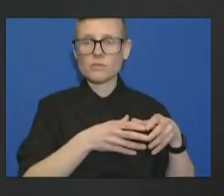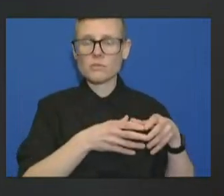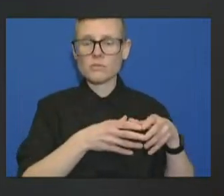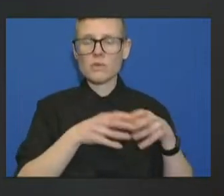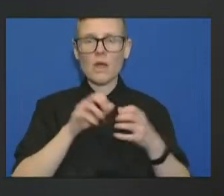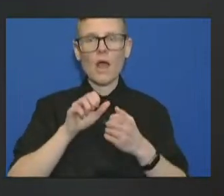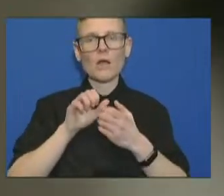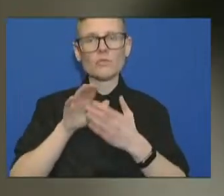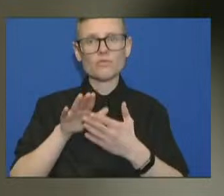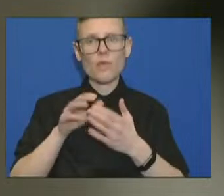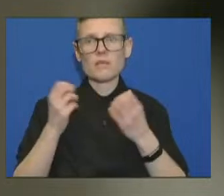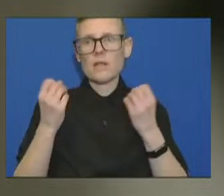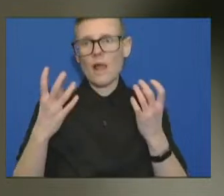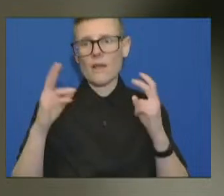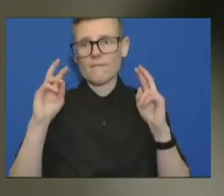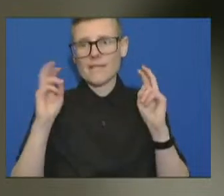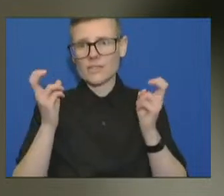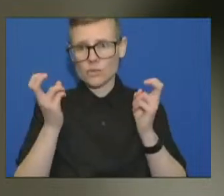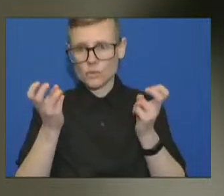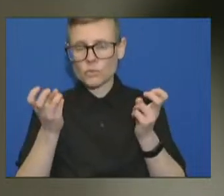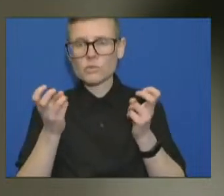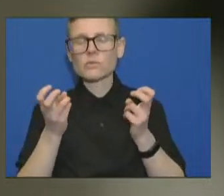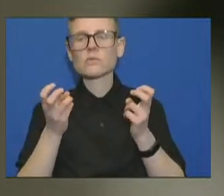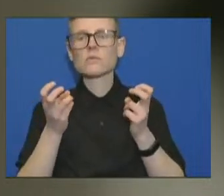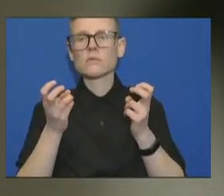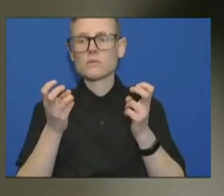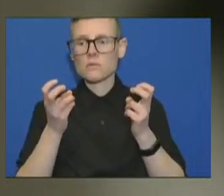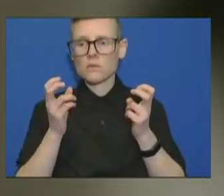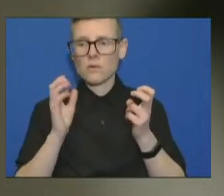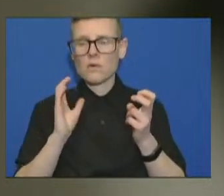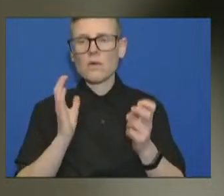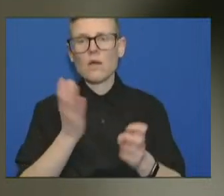have a committee on special